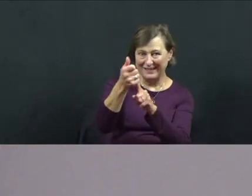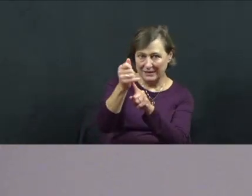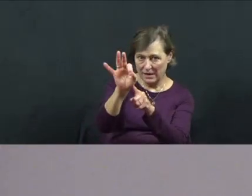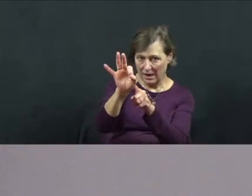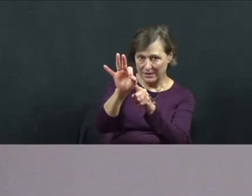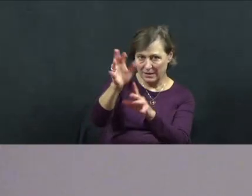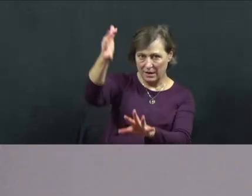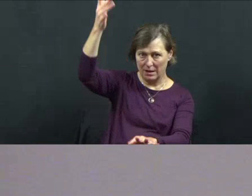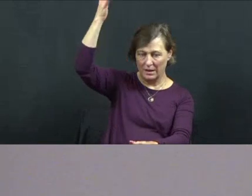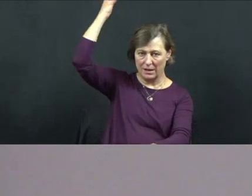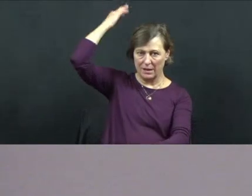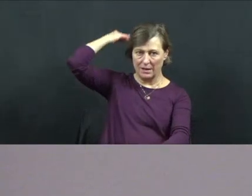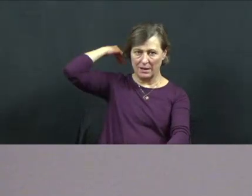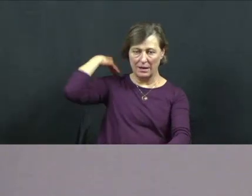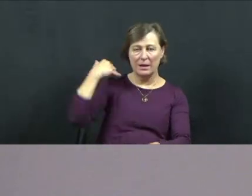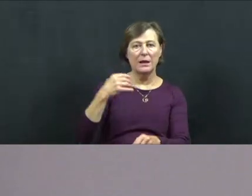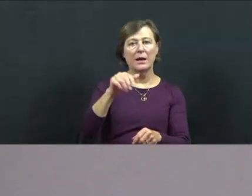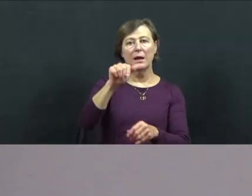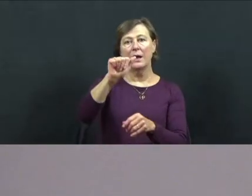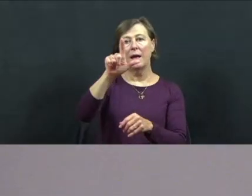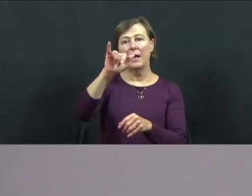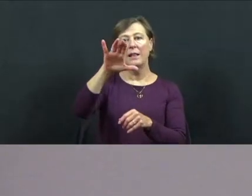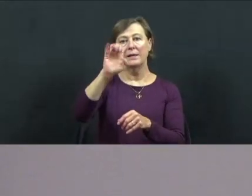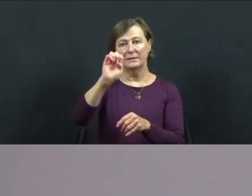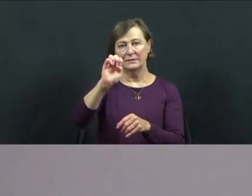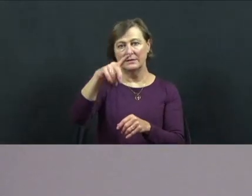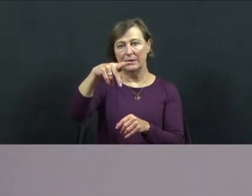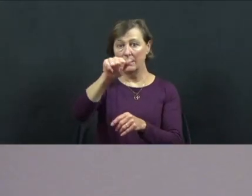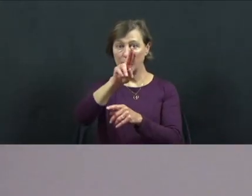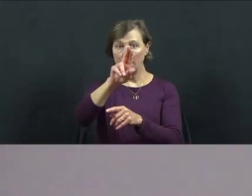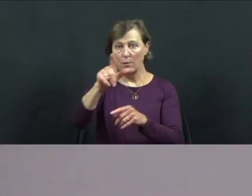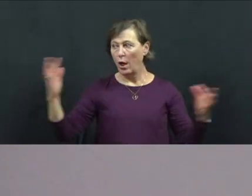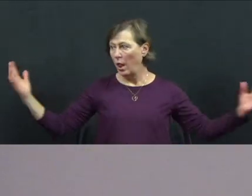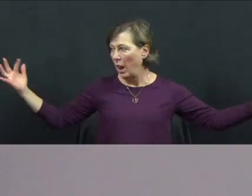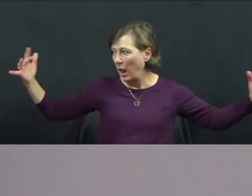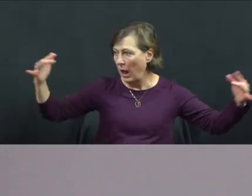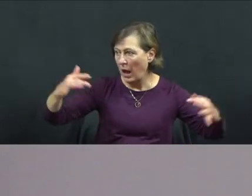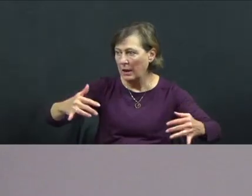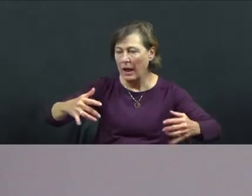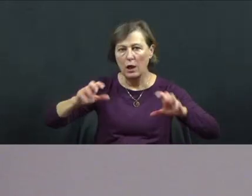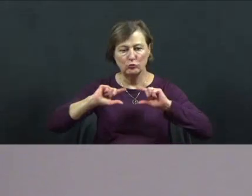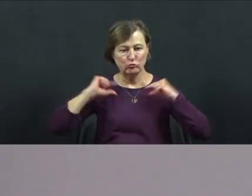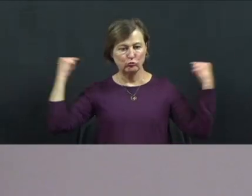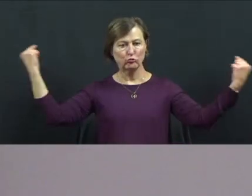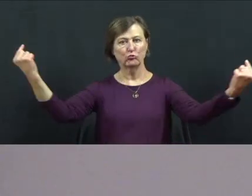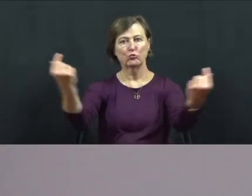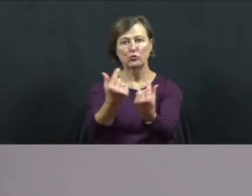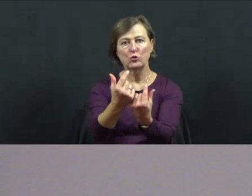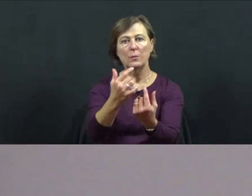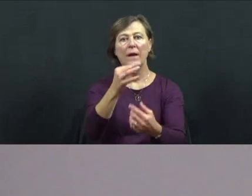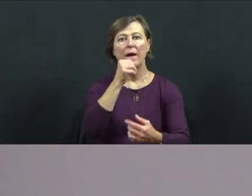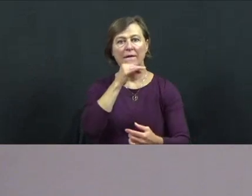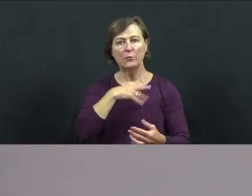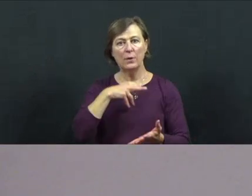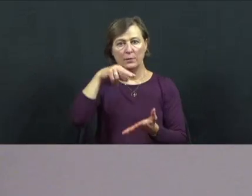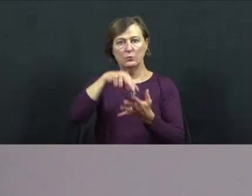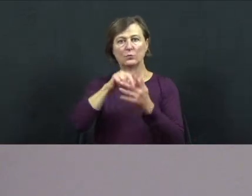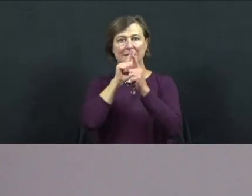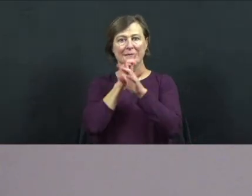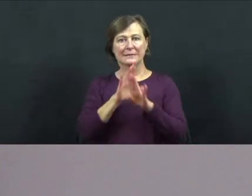suffragist Alice Paul gathered an army of women, who stood in silent, peaceful protest, in front of the White House,